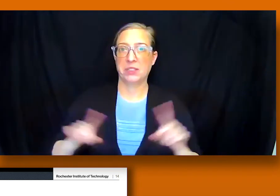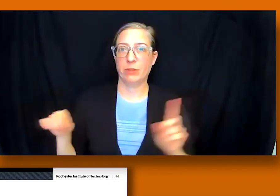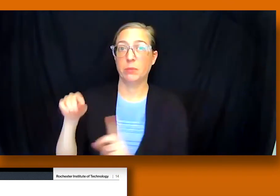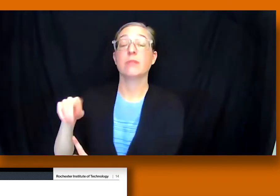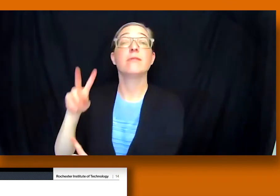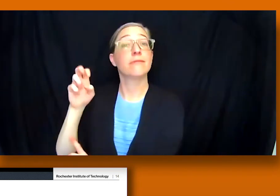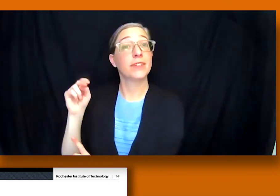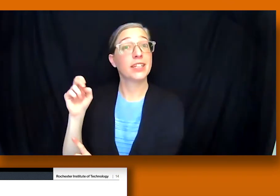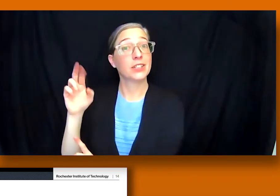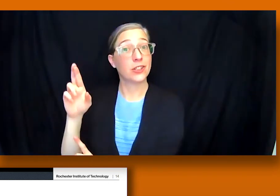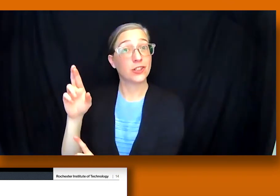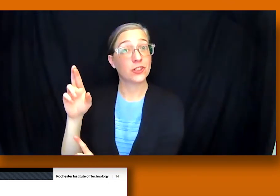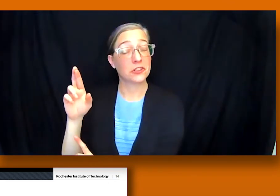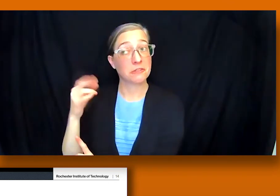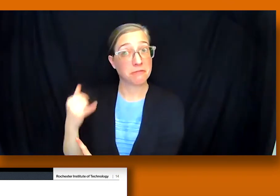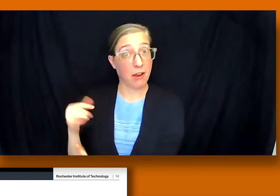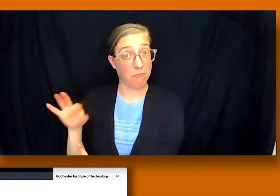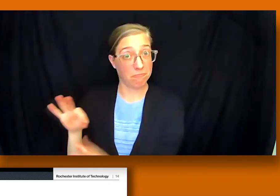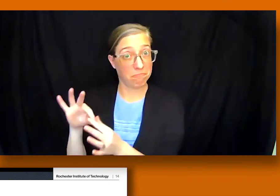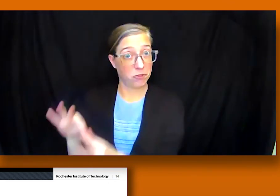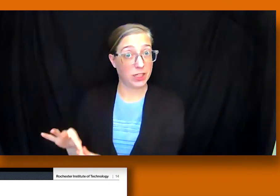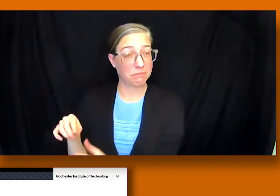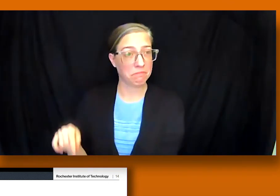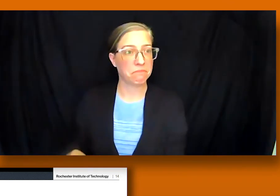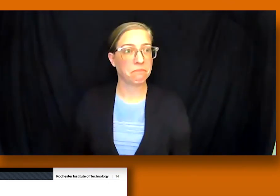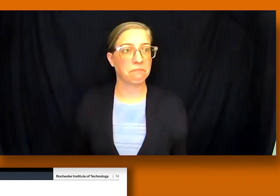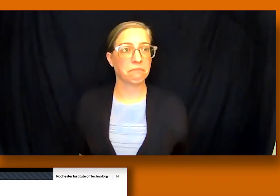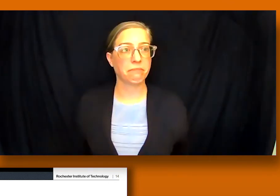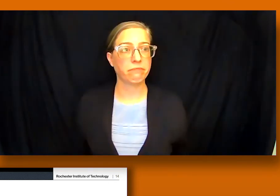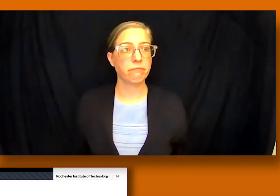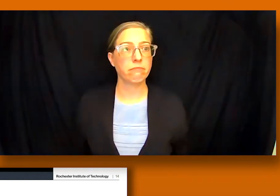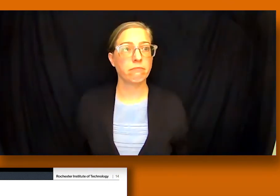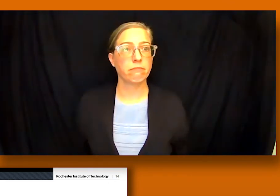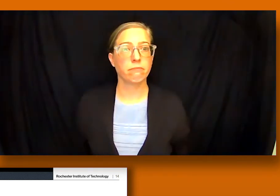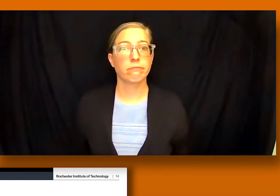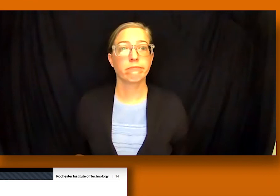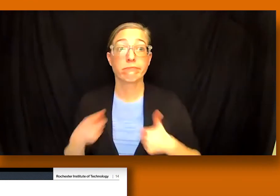Um, but vendors provide goods or specific services